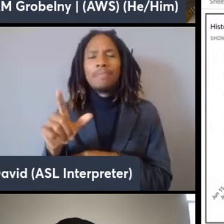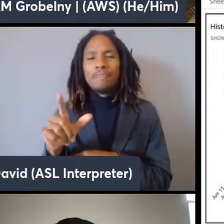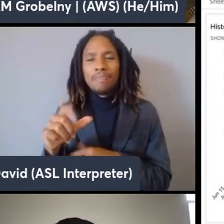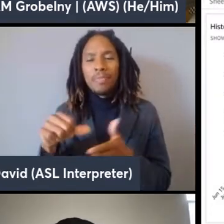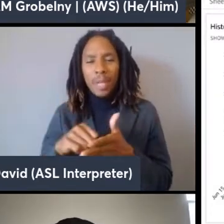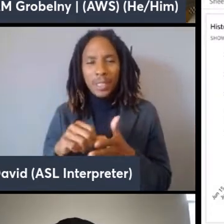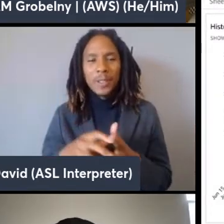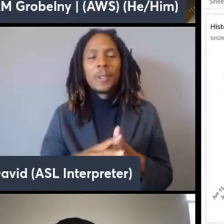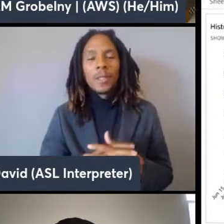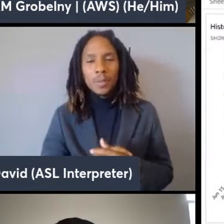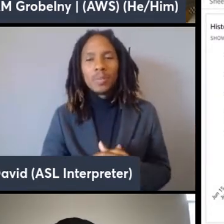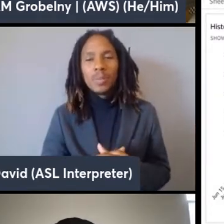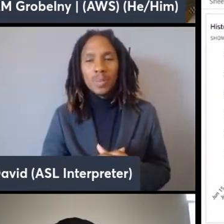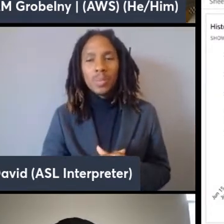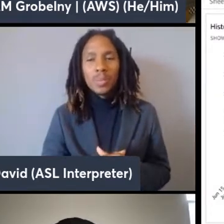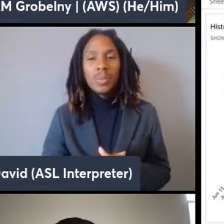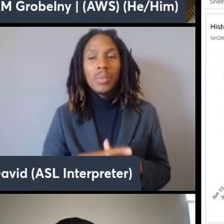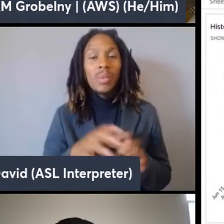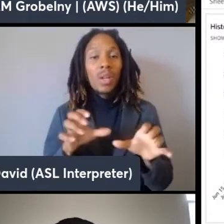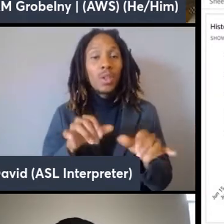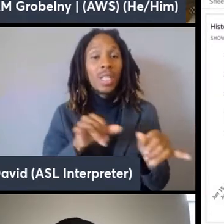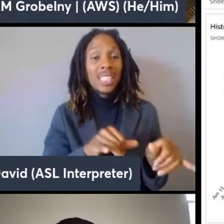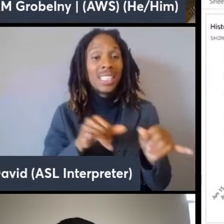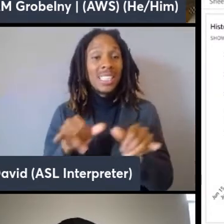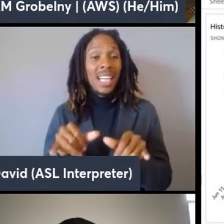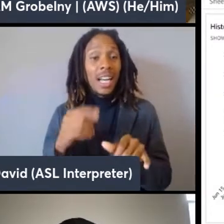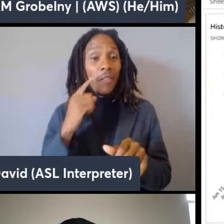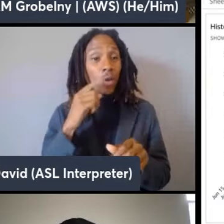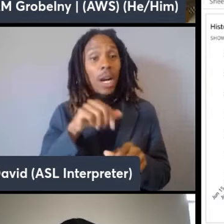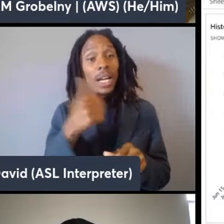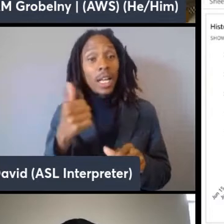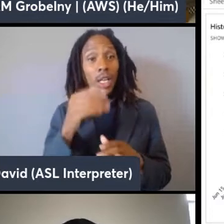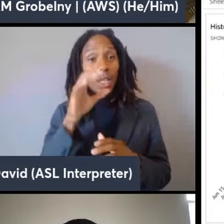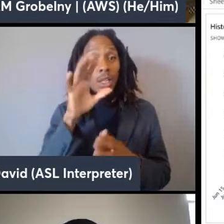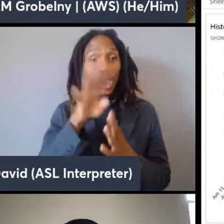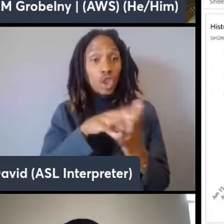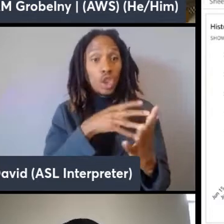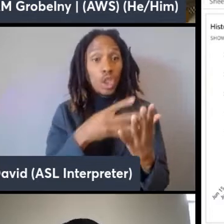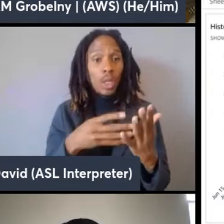And I'll do the same thing for another chart. I just copied it.